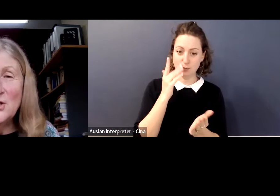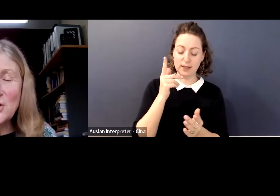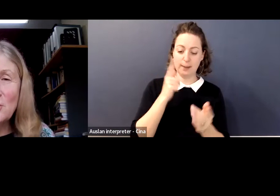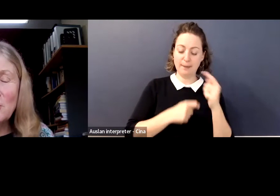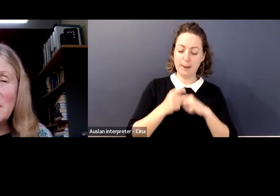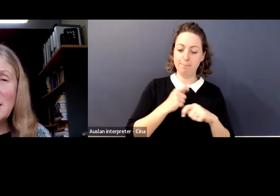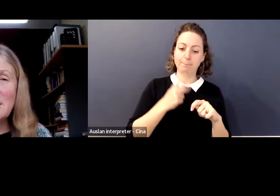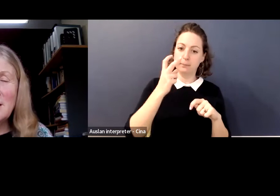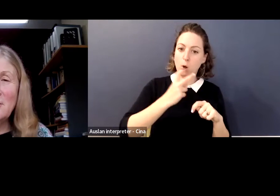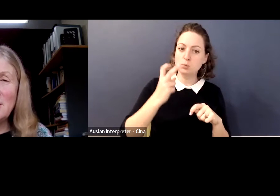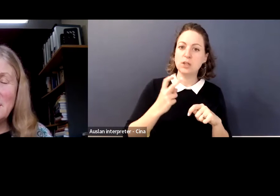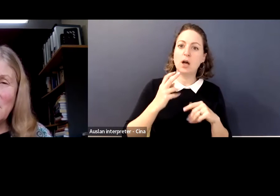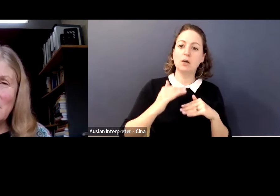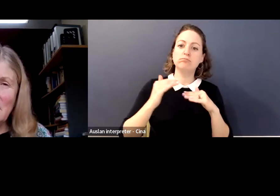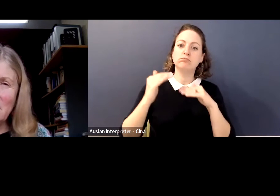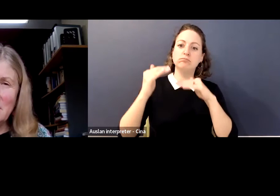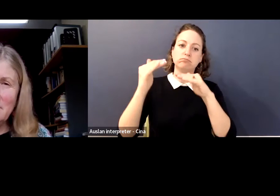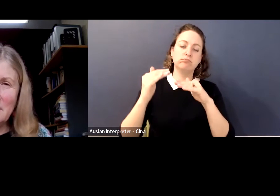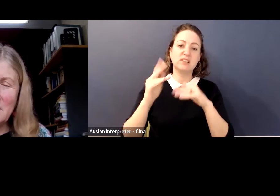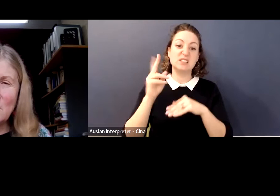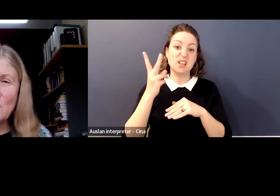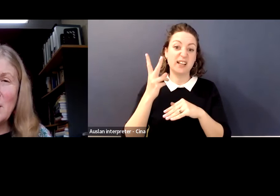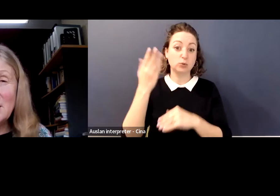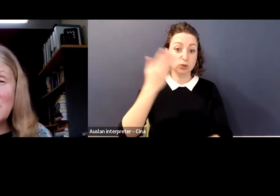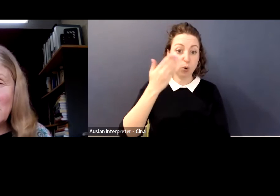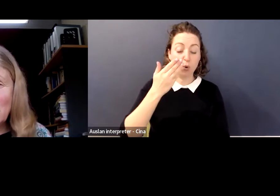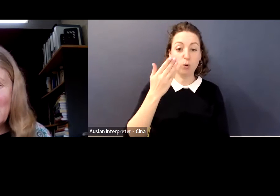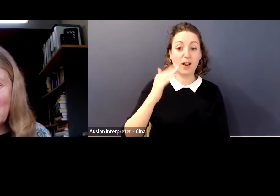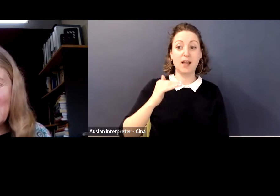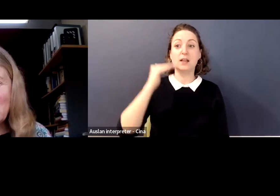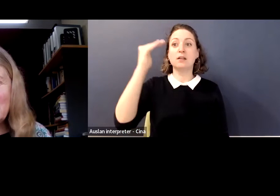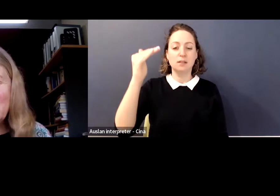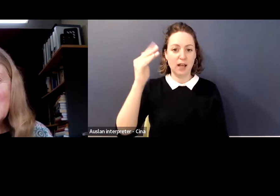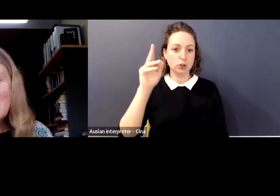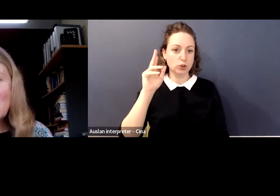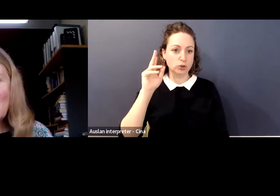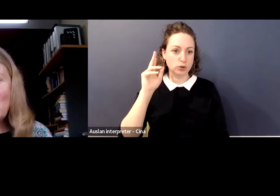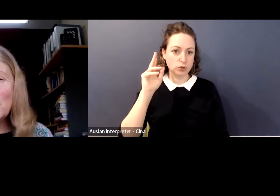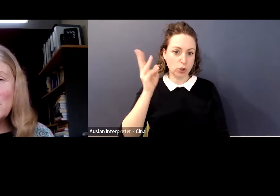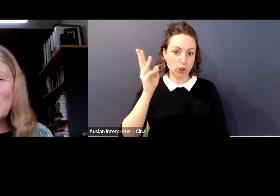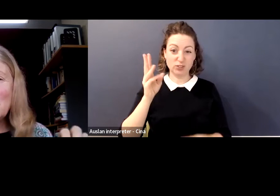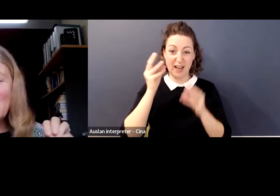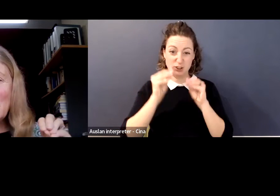into areas such as secondary school and tertiary education. It's also important to remember that